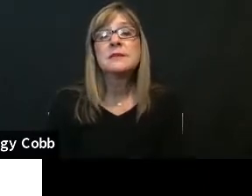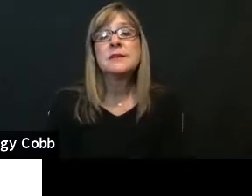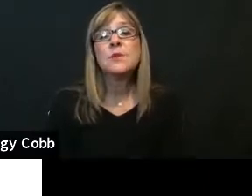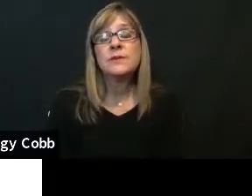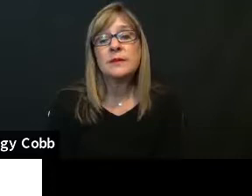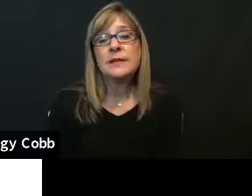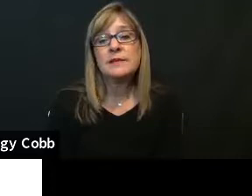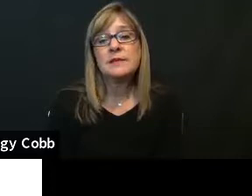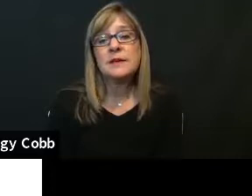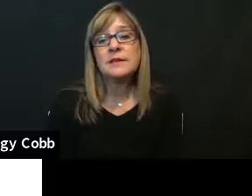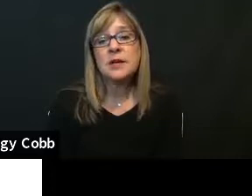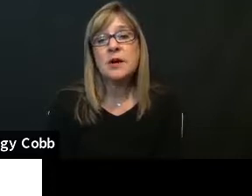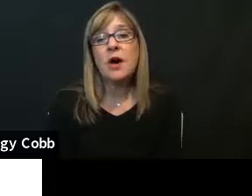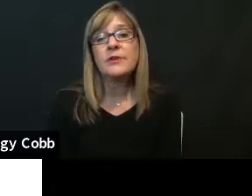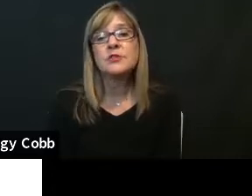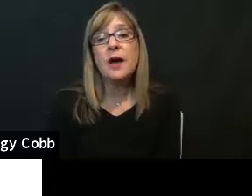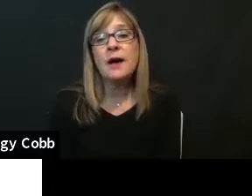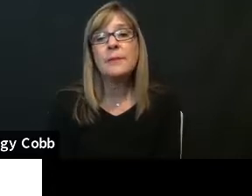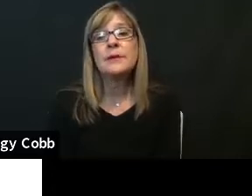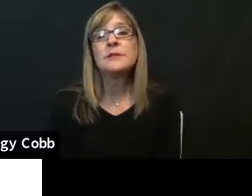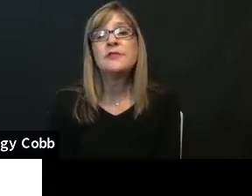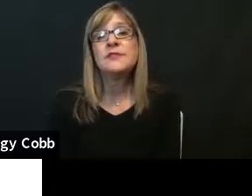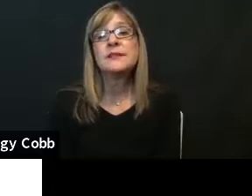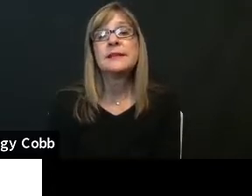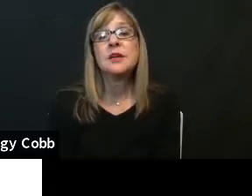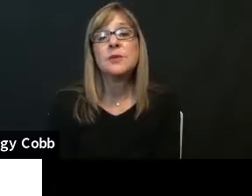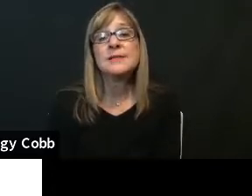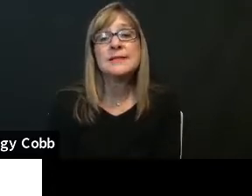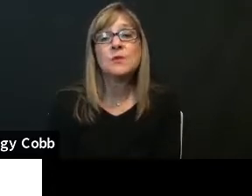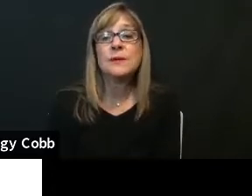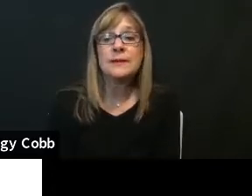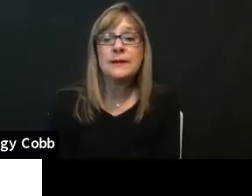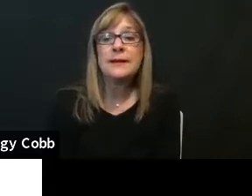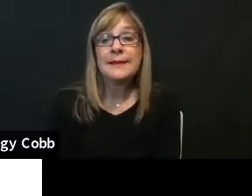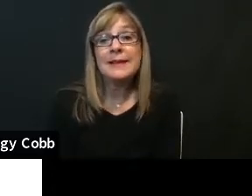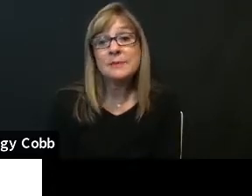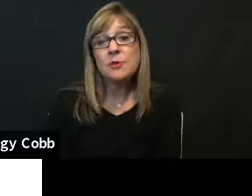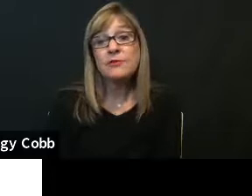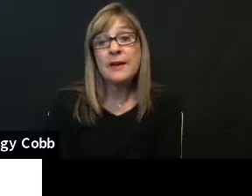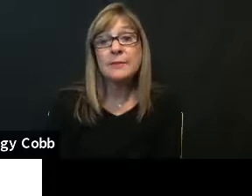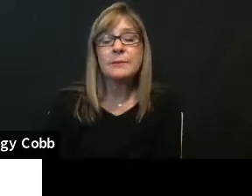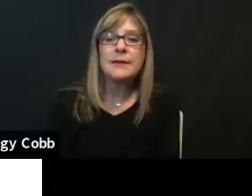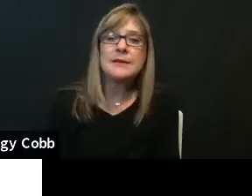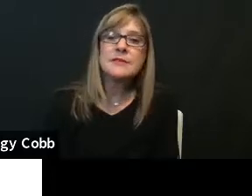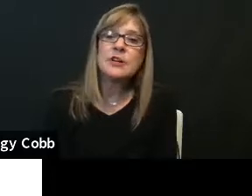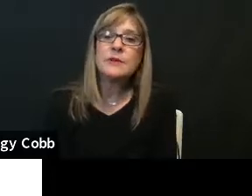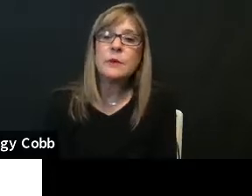to see what is done on the job to physically go and see. Well that's more fun but because of COVID